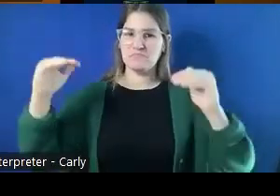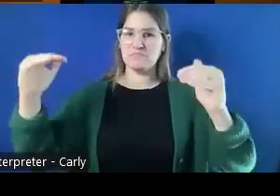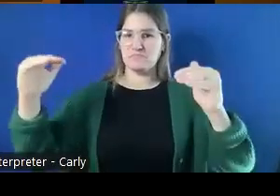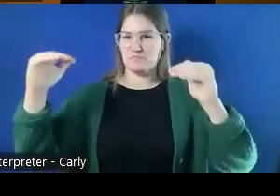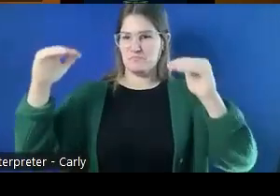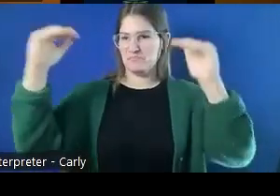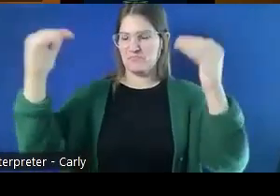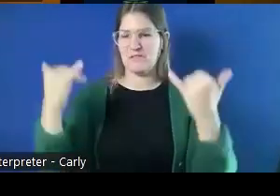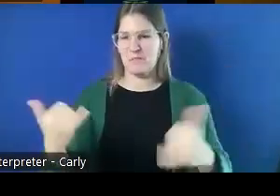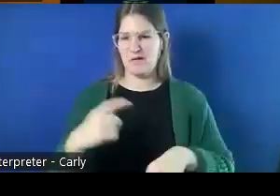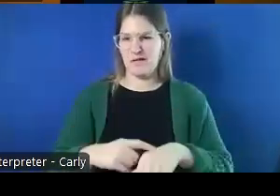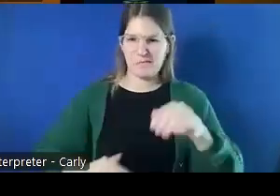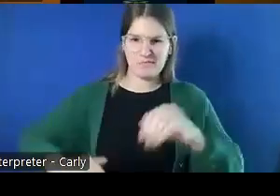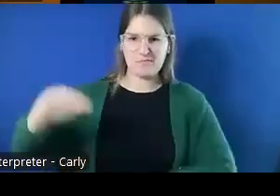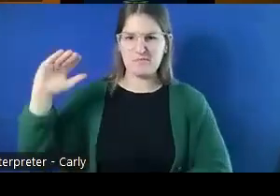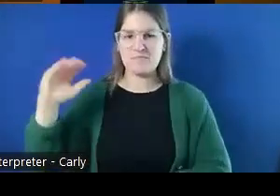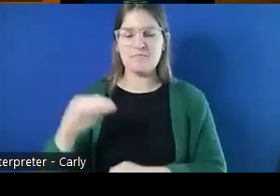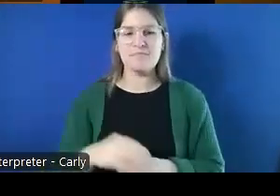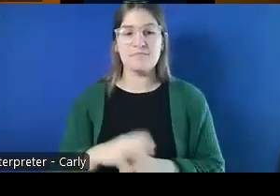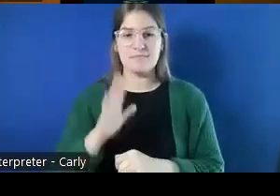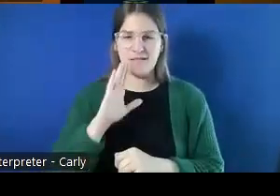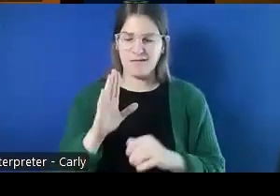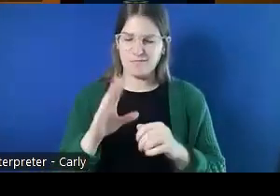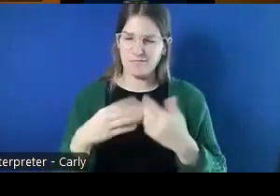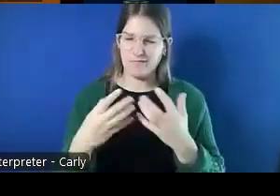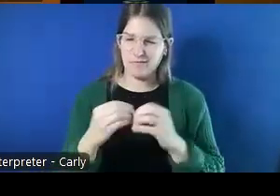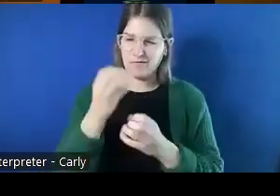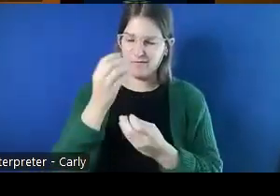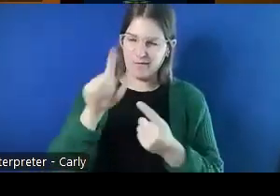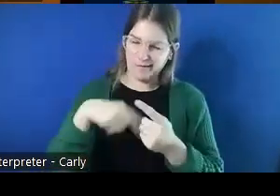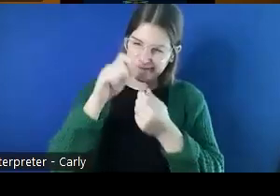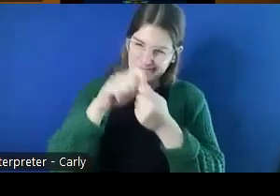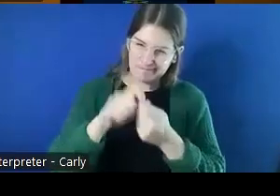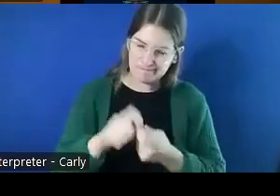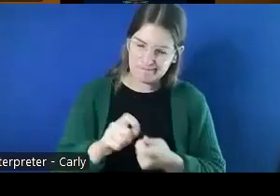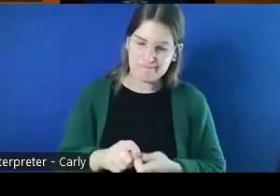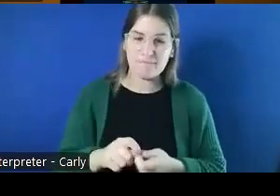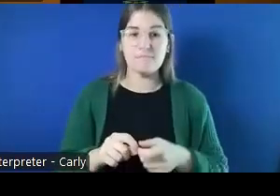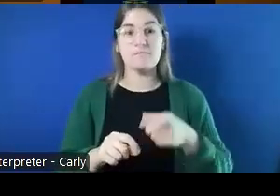adaptations but within this um structure too one of the main differences that I'll touch on